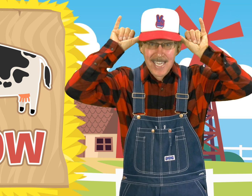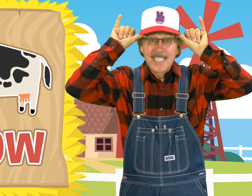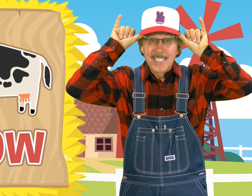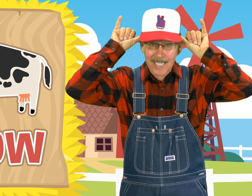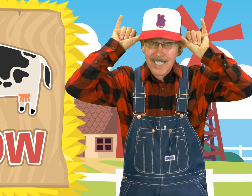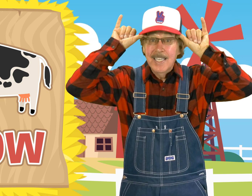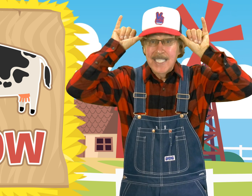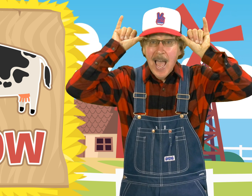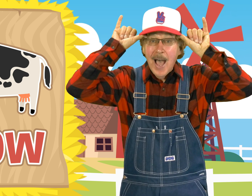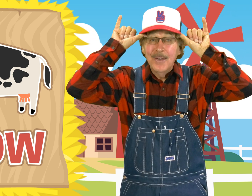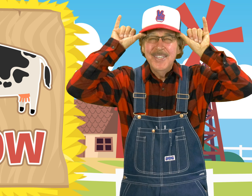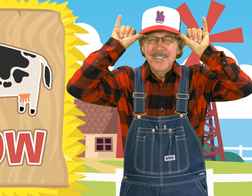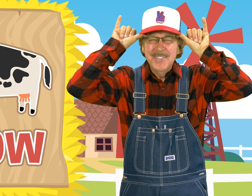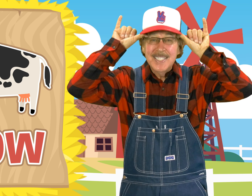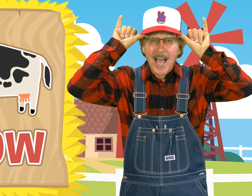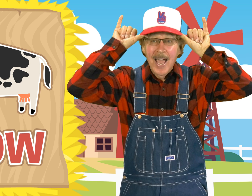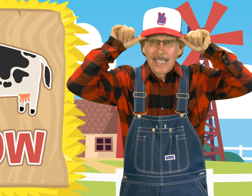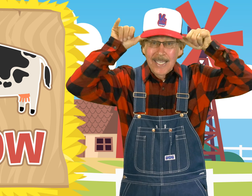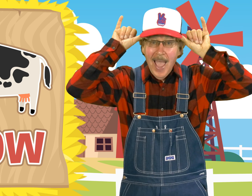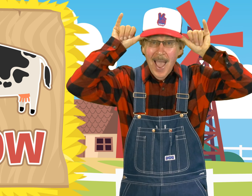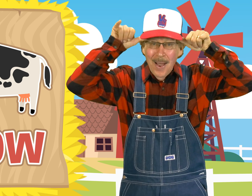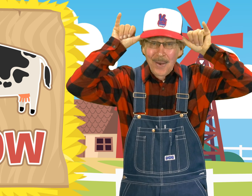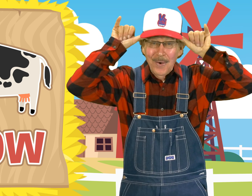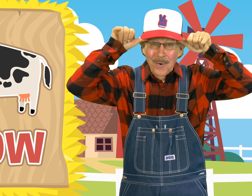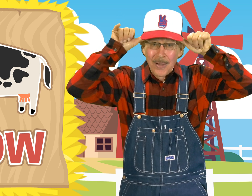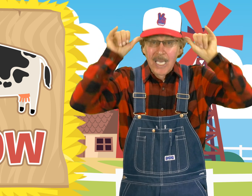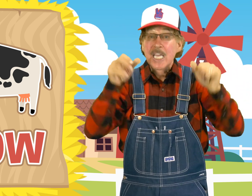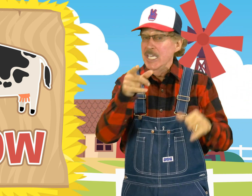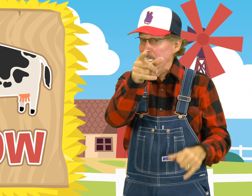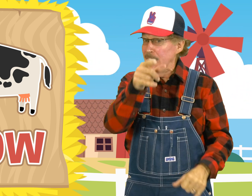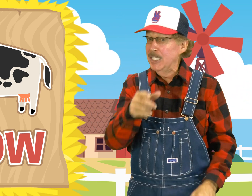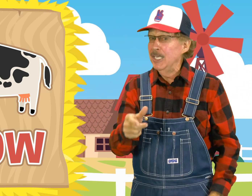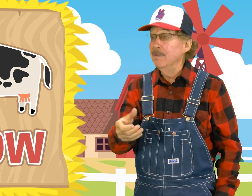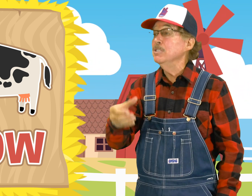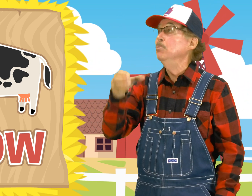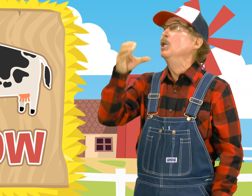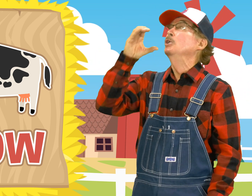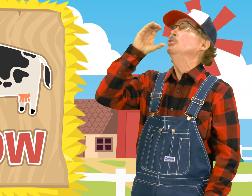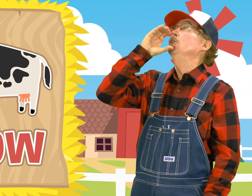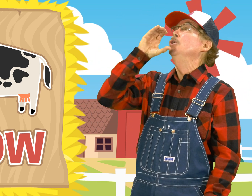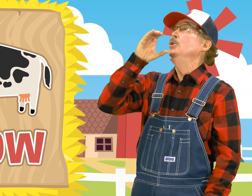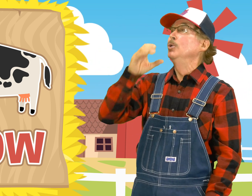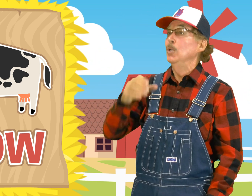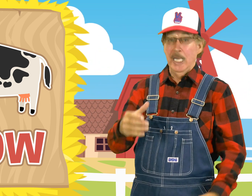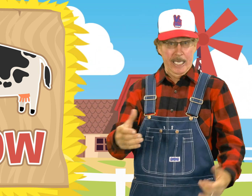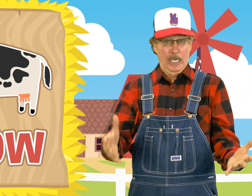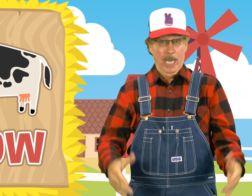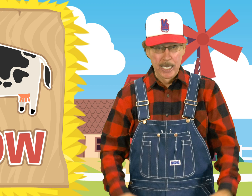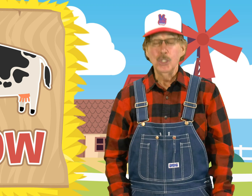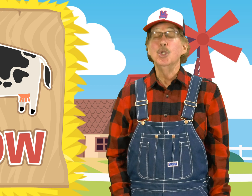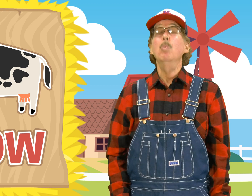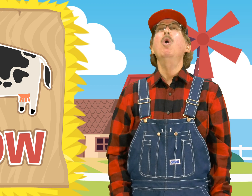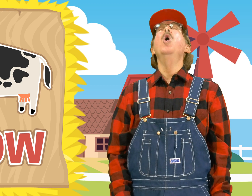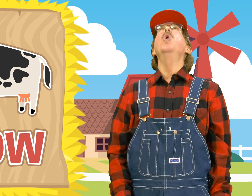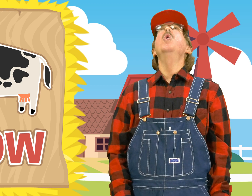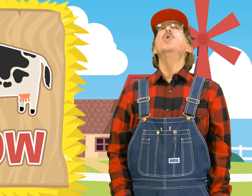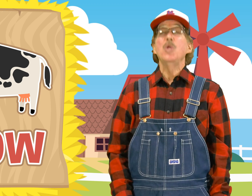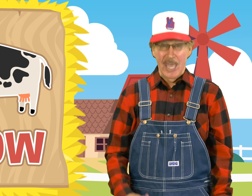This is how you sign cow It gives milk to you And likes to moo